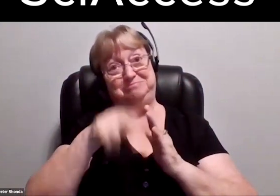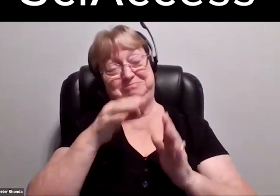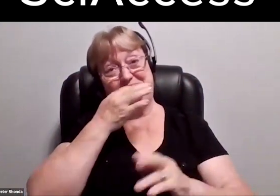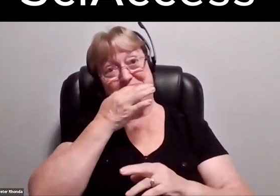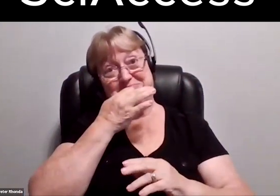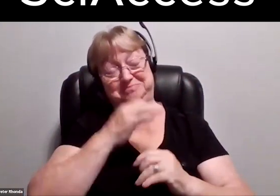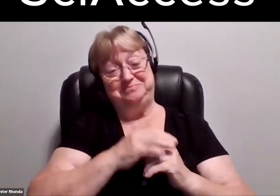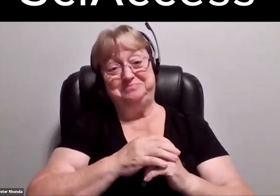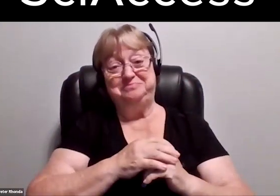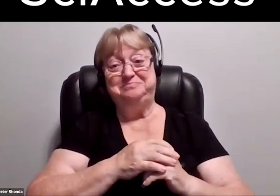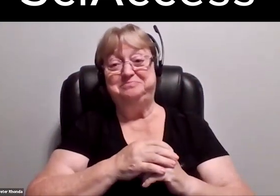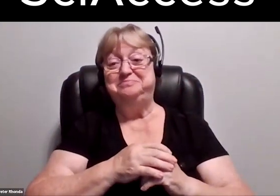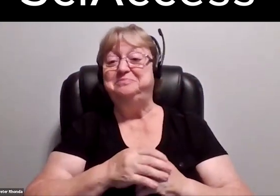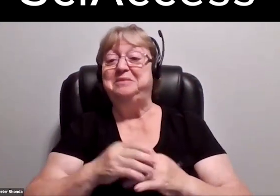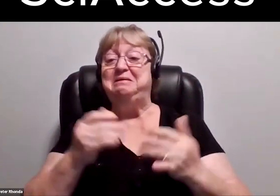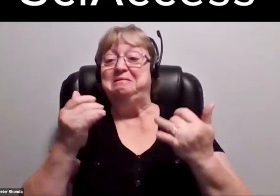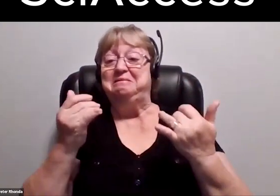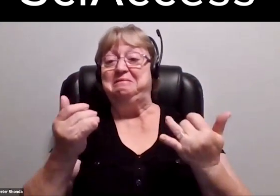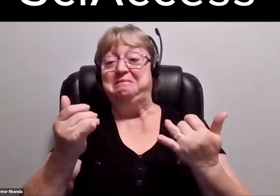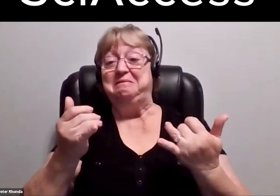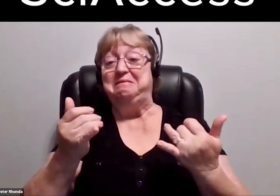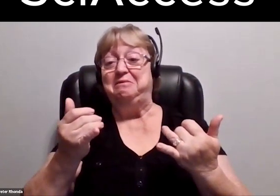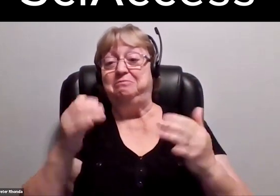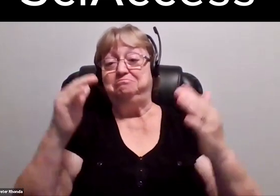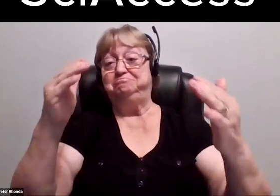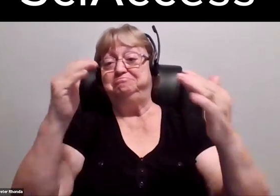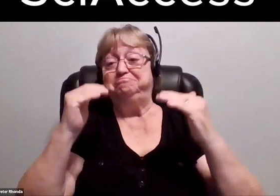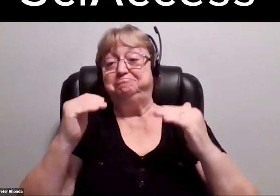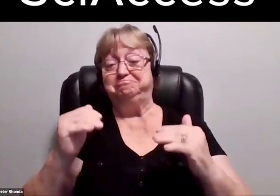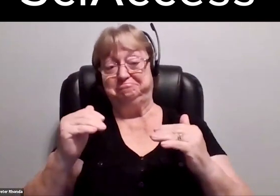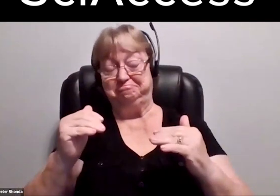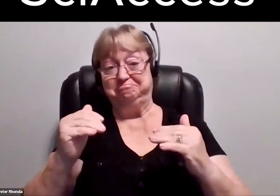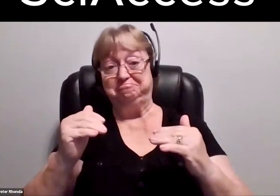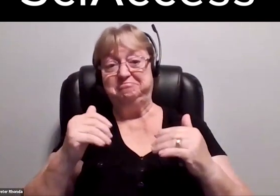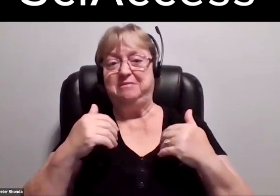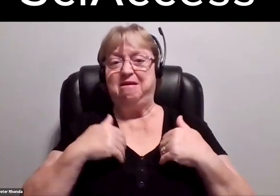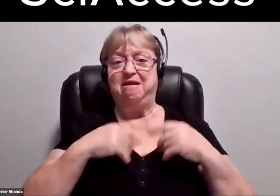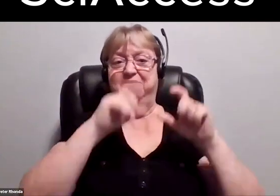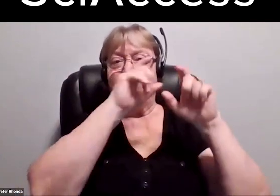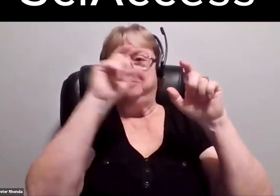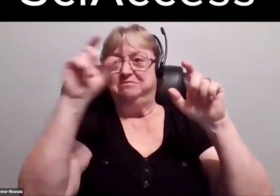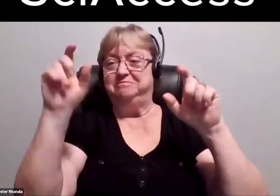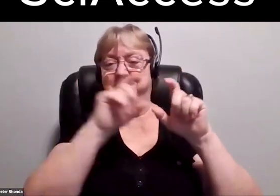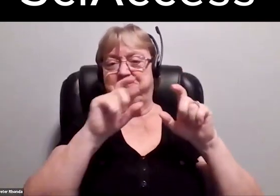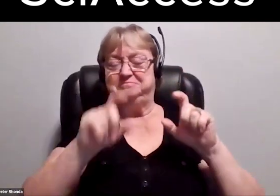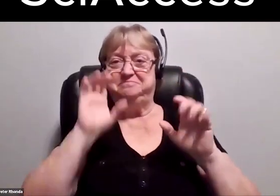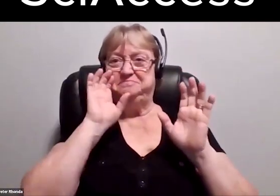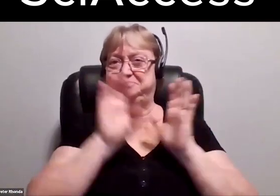Now on the next slide, I just have a series of images of some of the 3D printed